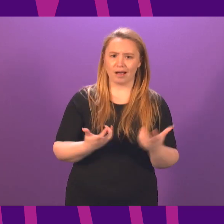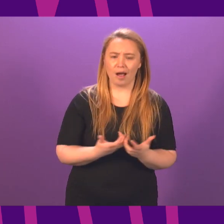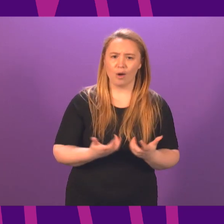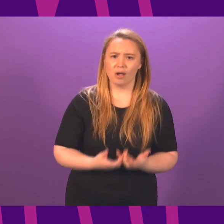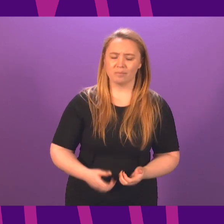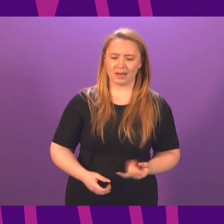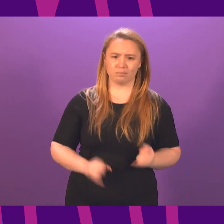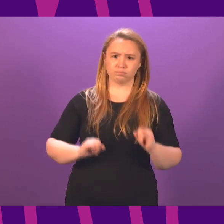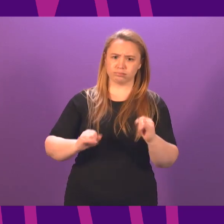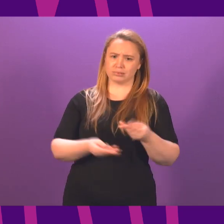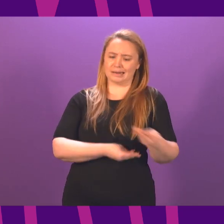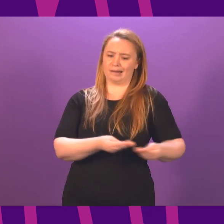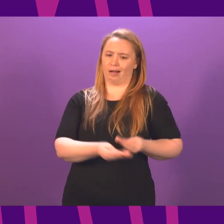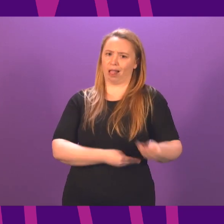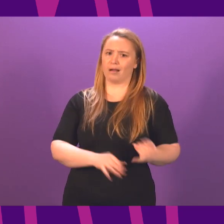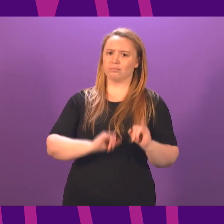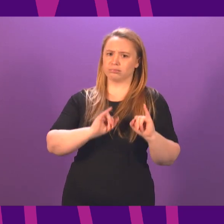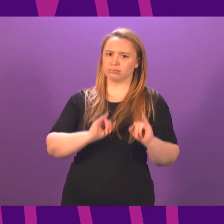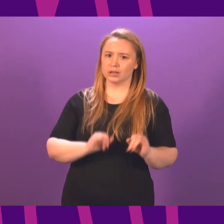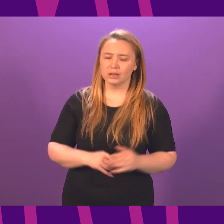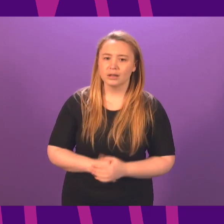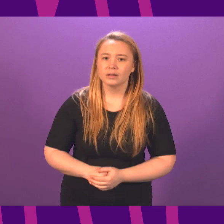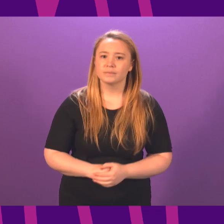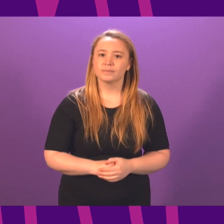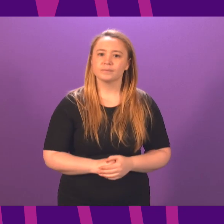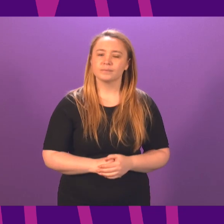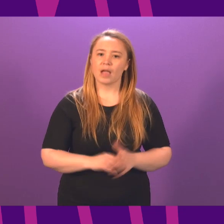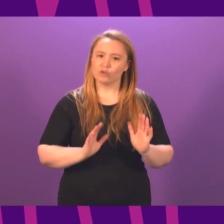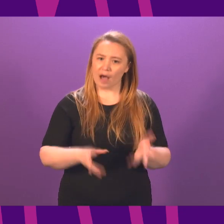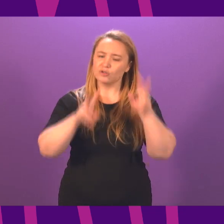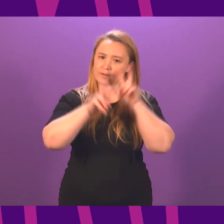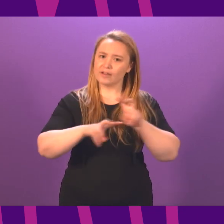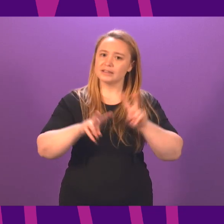be investigated using an unexplained wealth order. Whenever we have raised that issue,